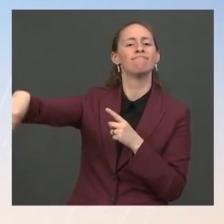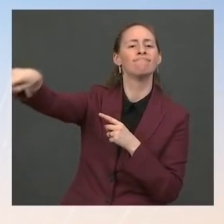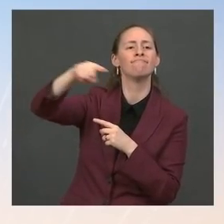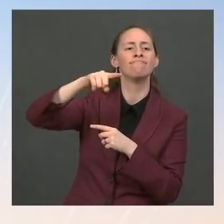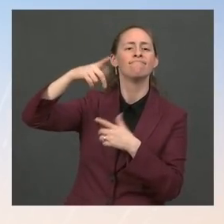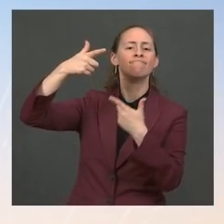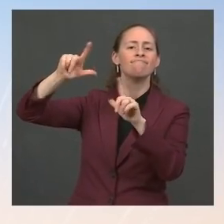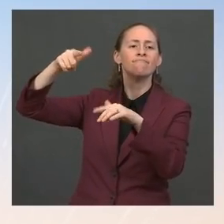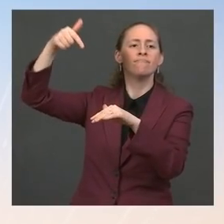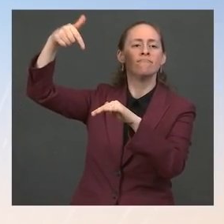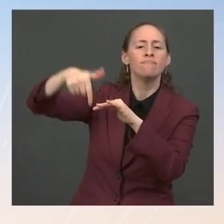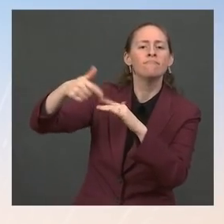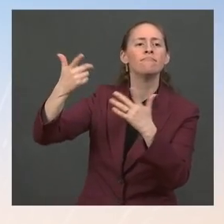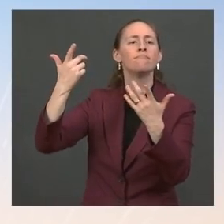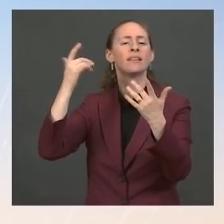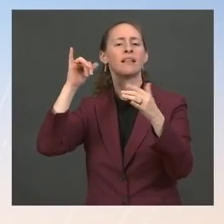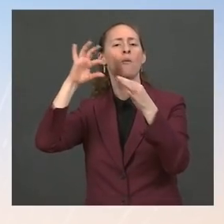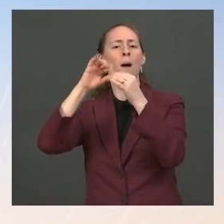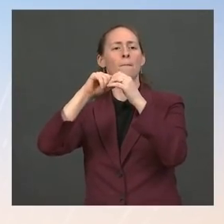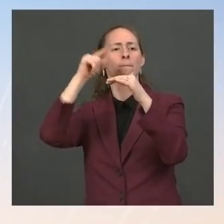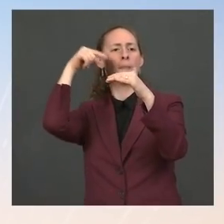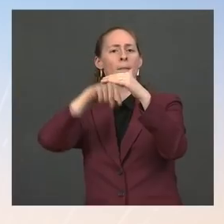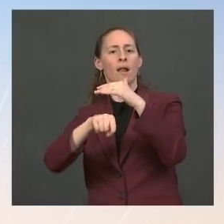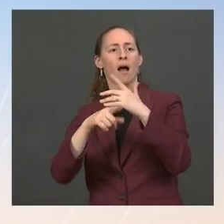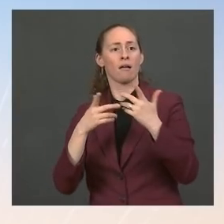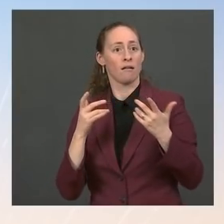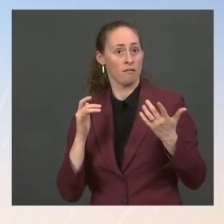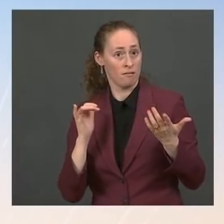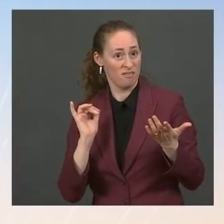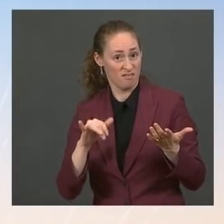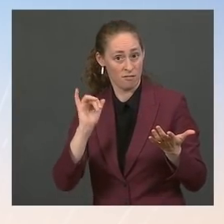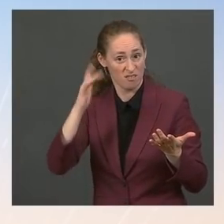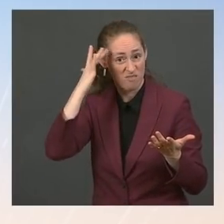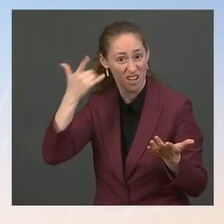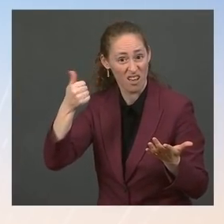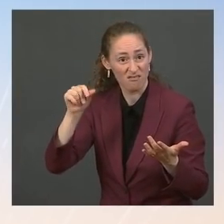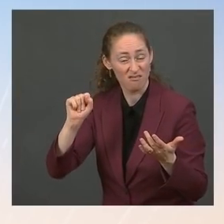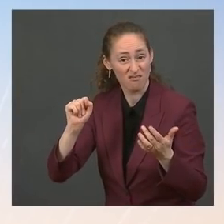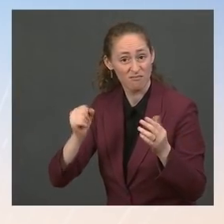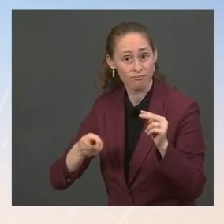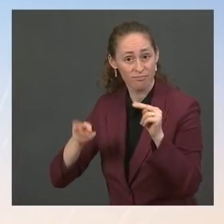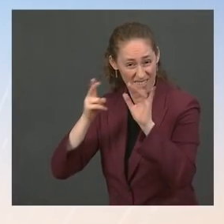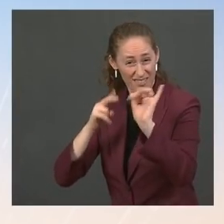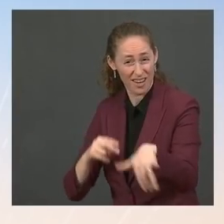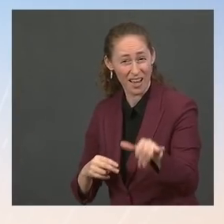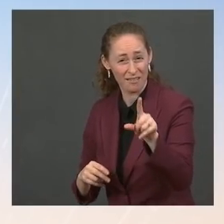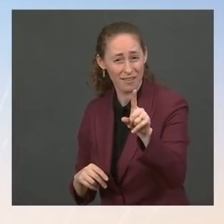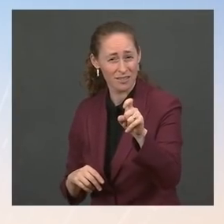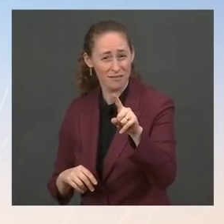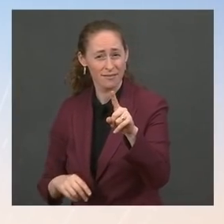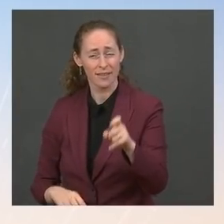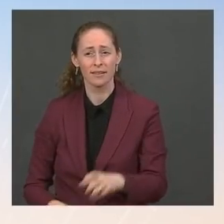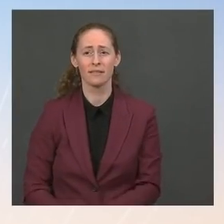What's your response now to that? Ms. Psaki: Our response is that, one, we haven't -- we haven't cancelled existing.